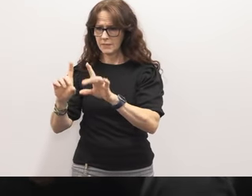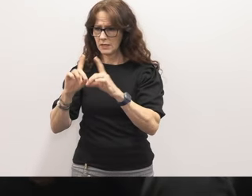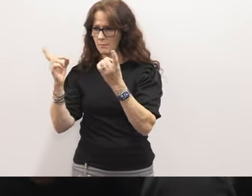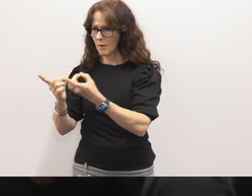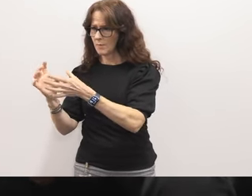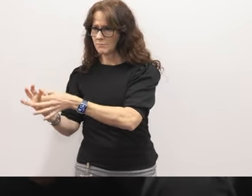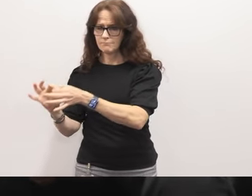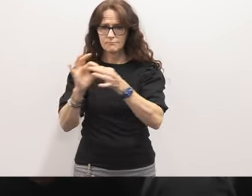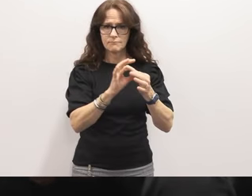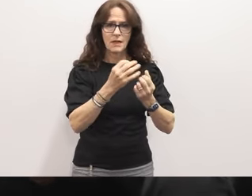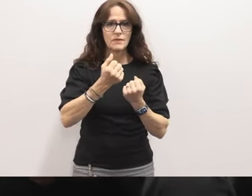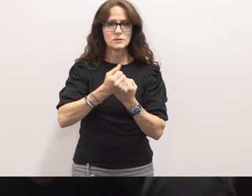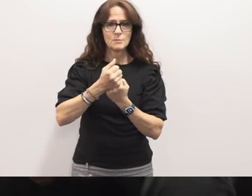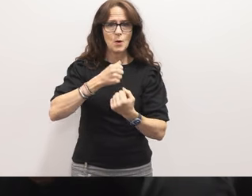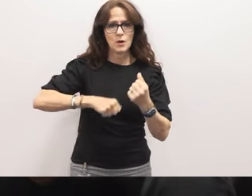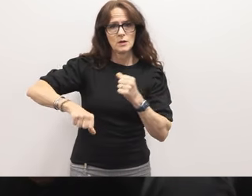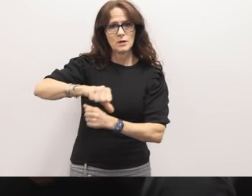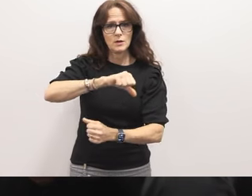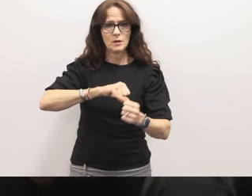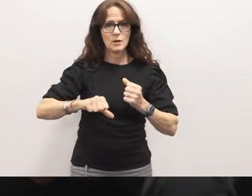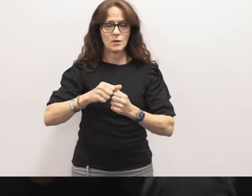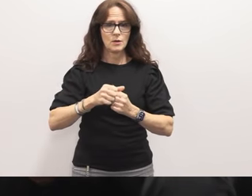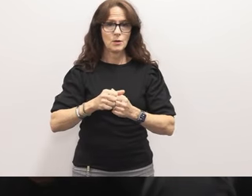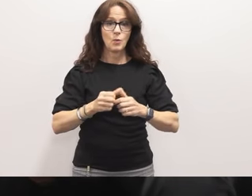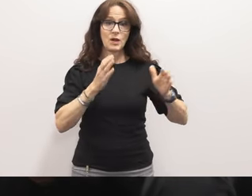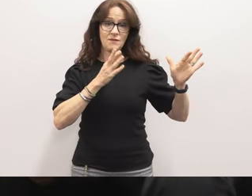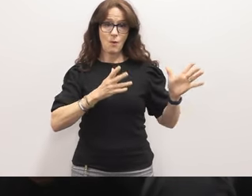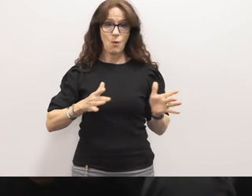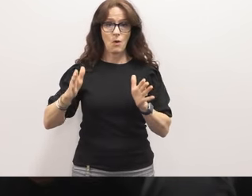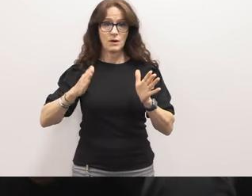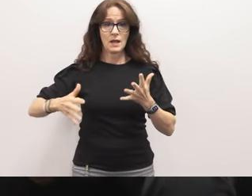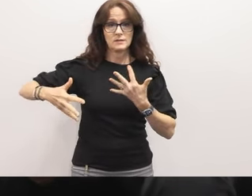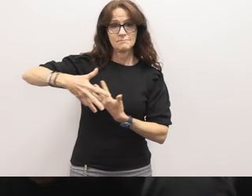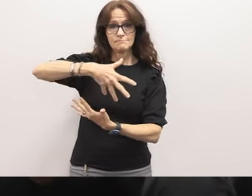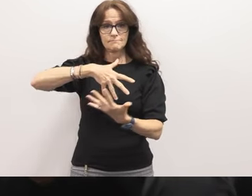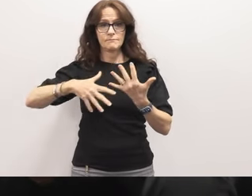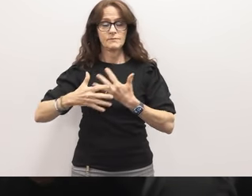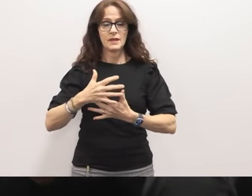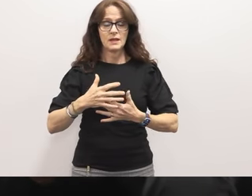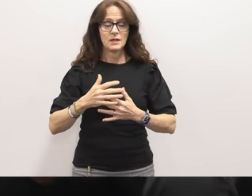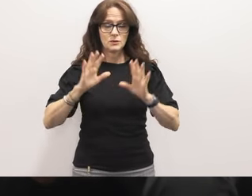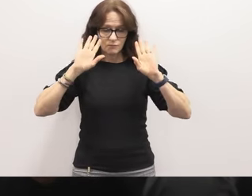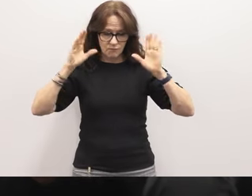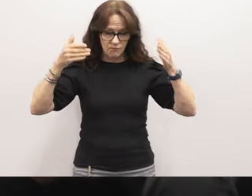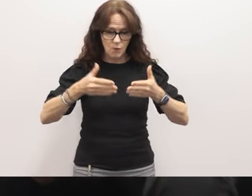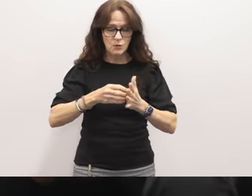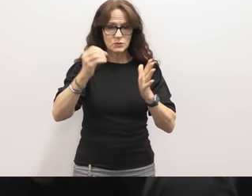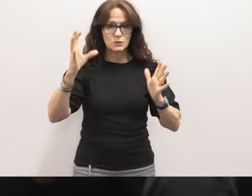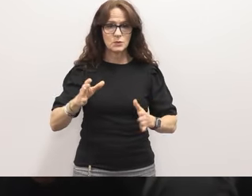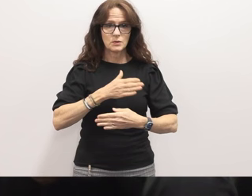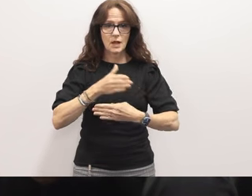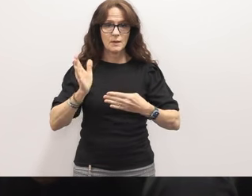We've had a minor reorganization in the district in service to student outcomes that includes the development